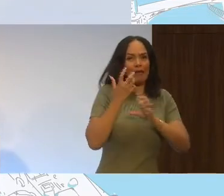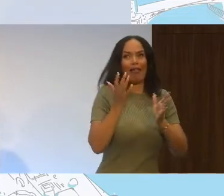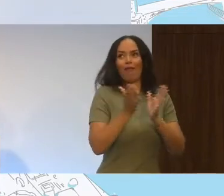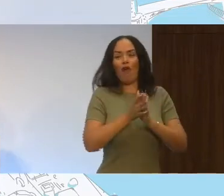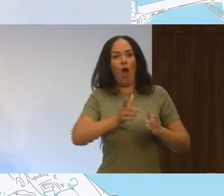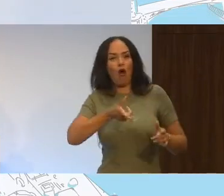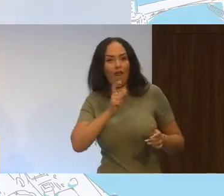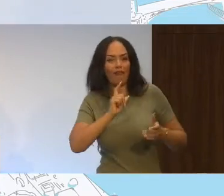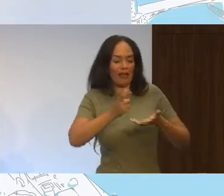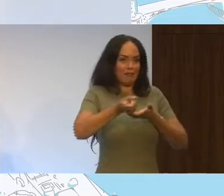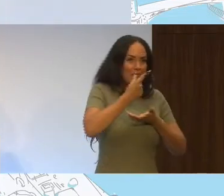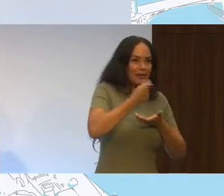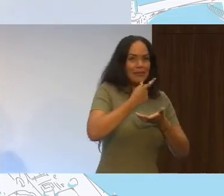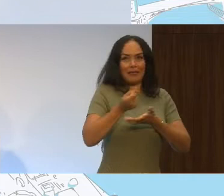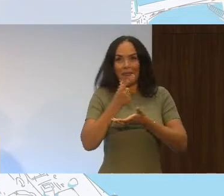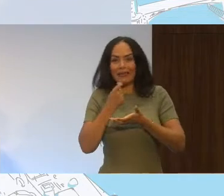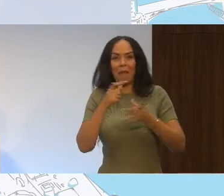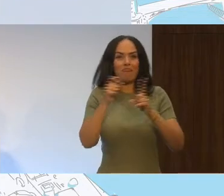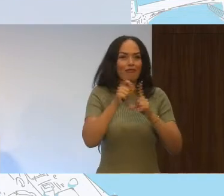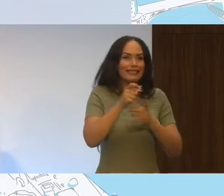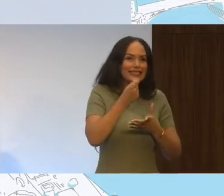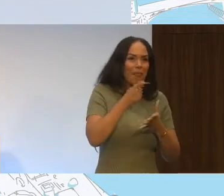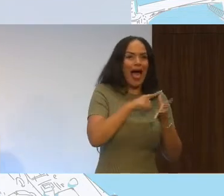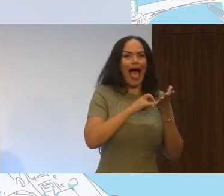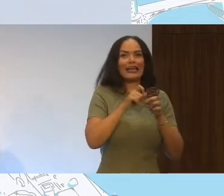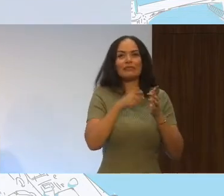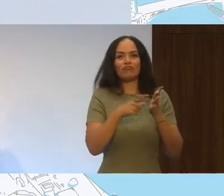dextrose and aspirin, which is no joke at three in the morning